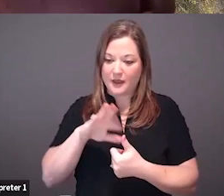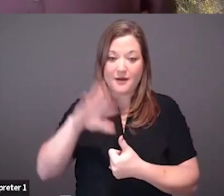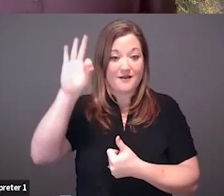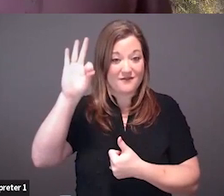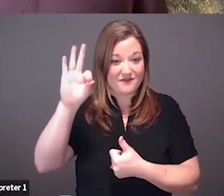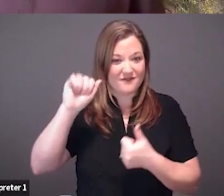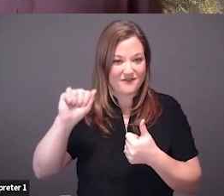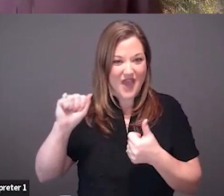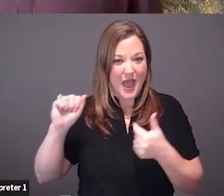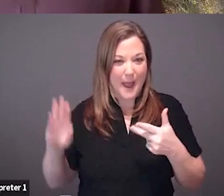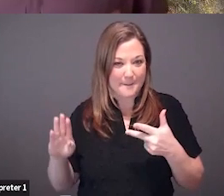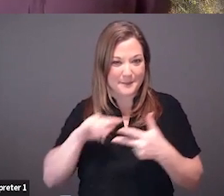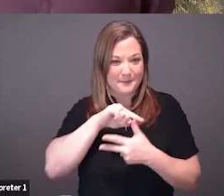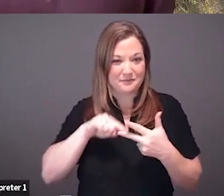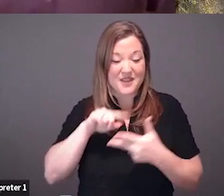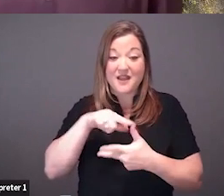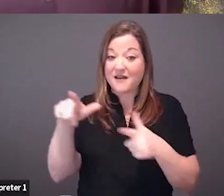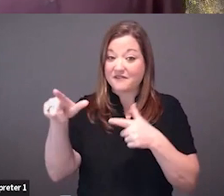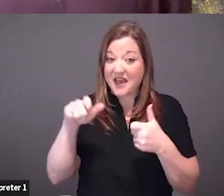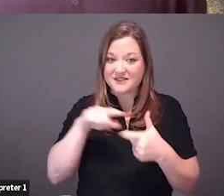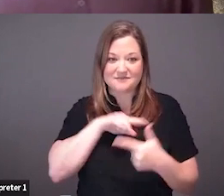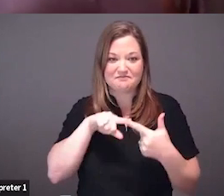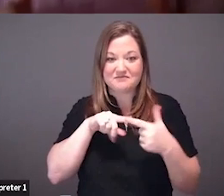That's the one big standard for our website as we go through it.